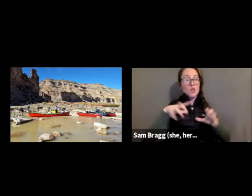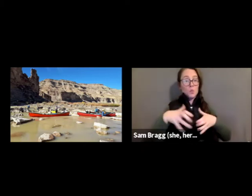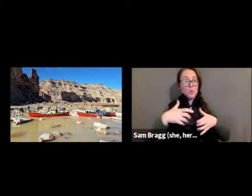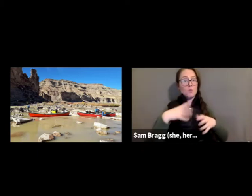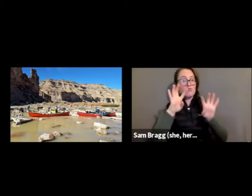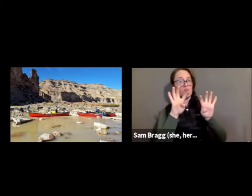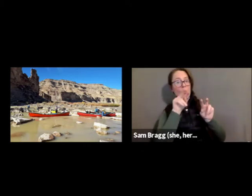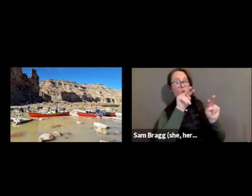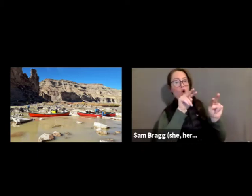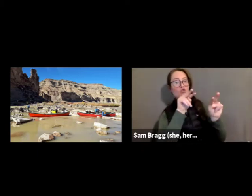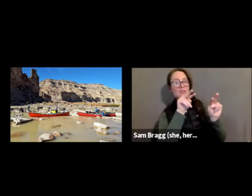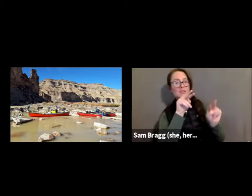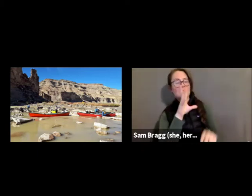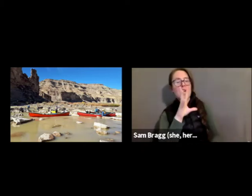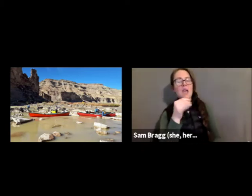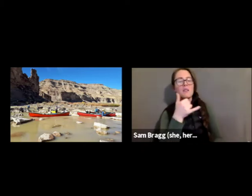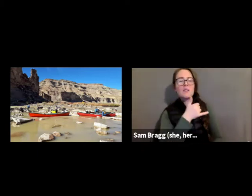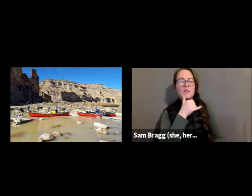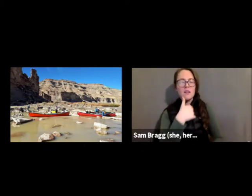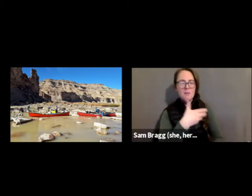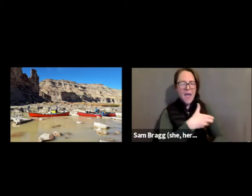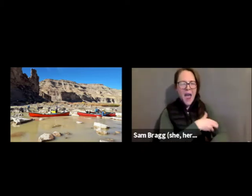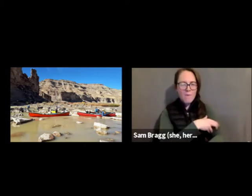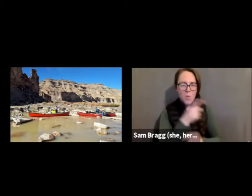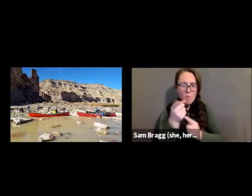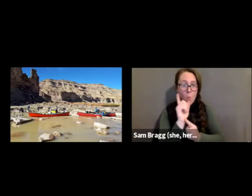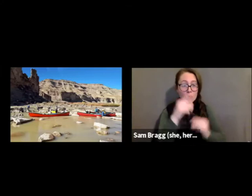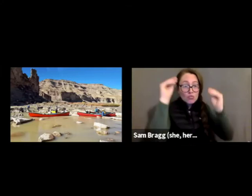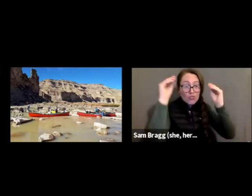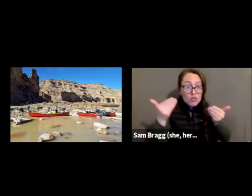any sense of vision to direct her path and everybody else was observing her and it was really